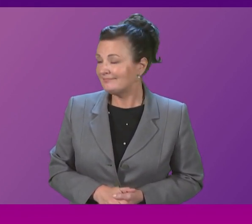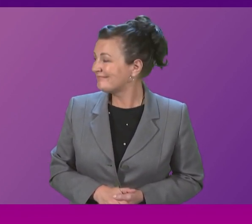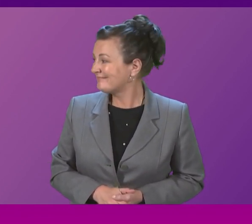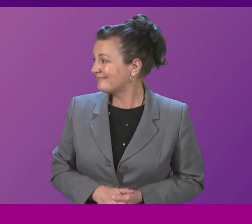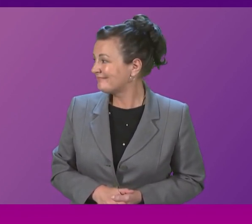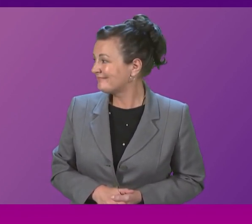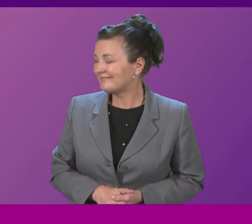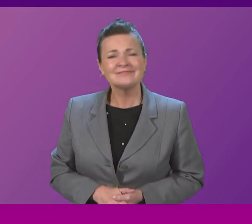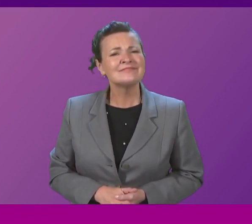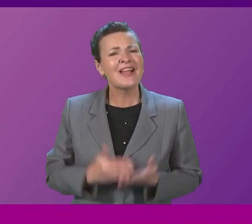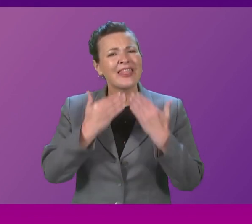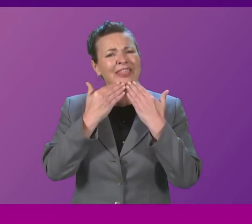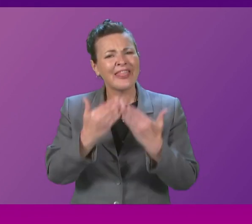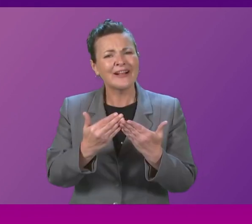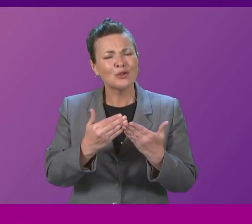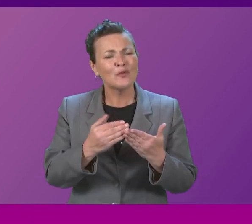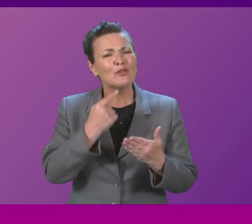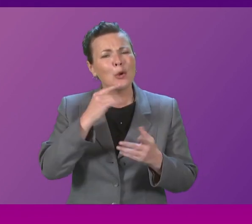I thank Mr Findlay for his point of order.